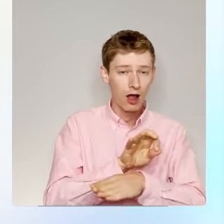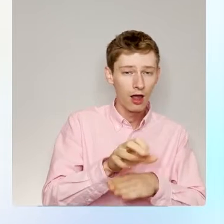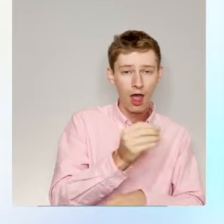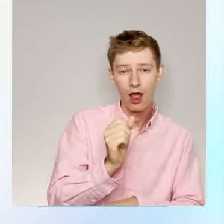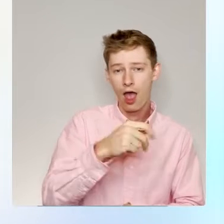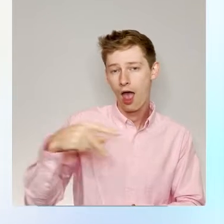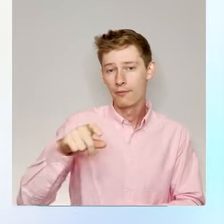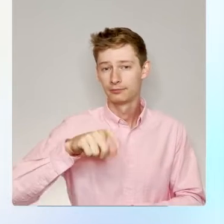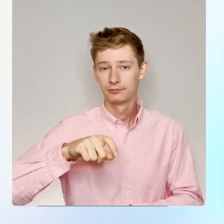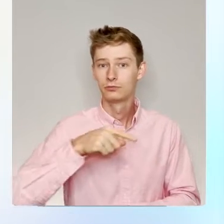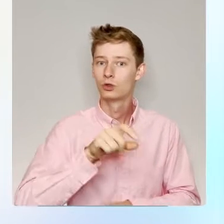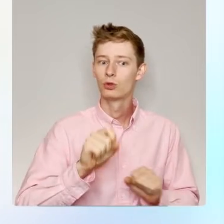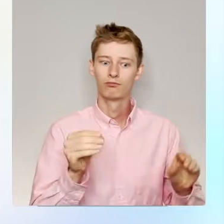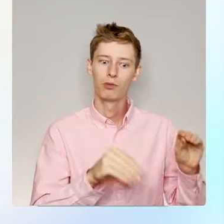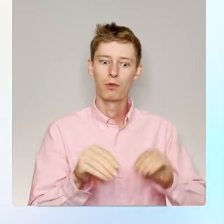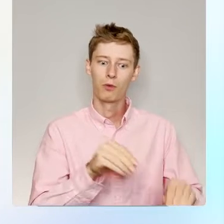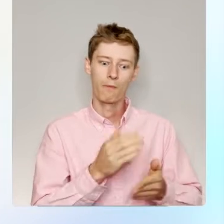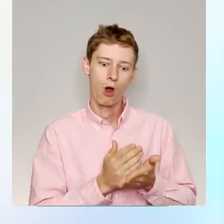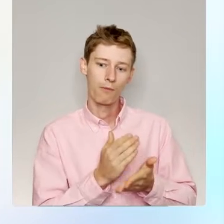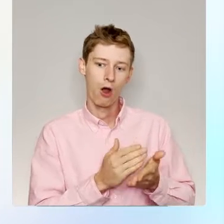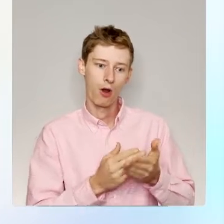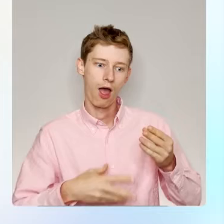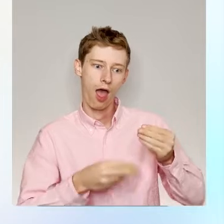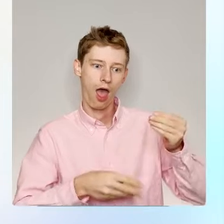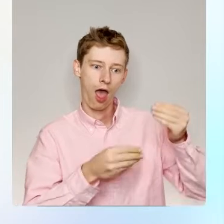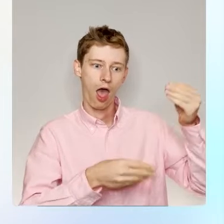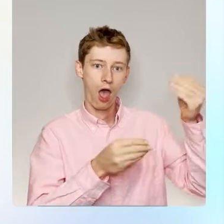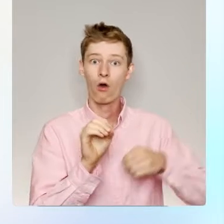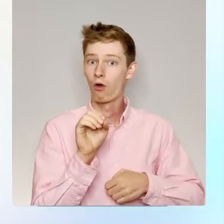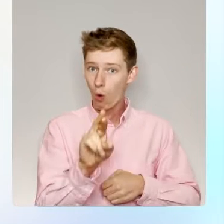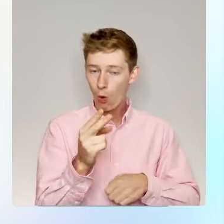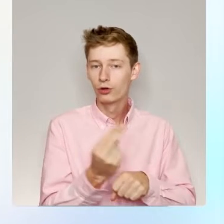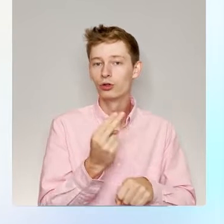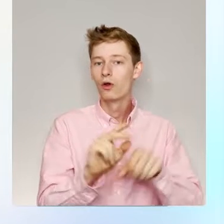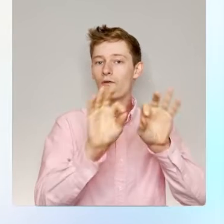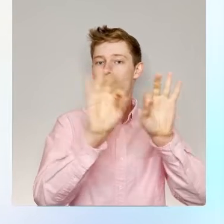which provides a more complete set of functionality to build an app. A-Frame is a popular framework